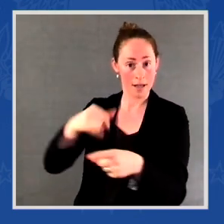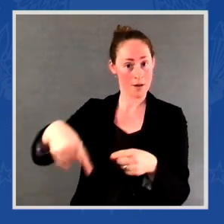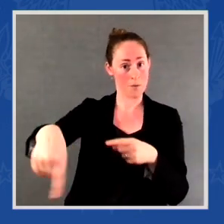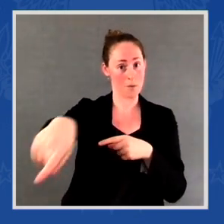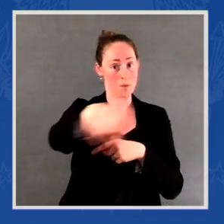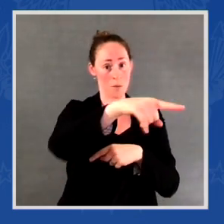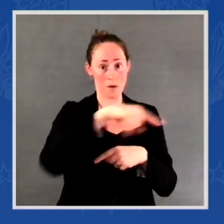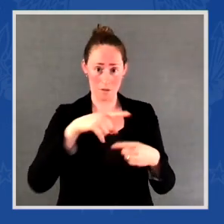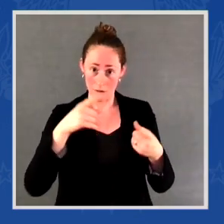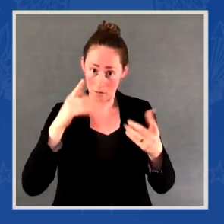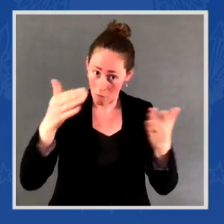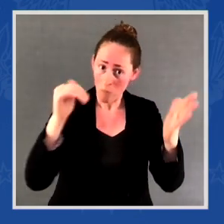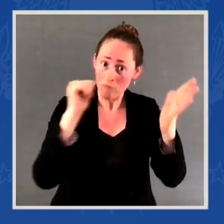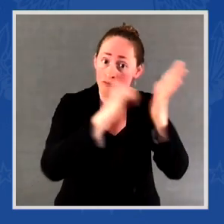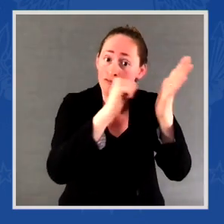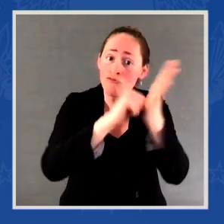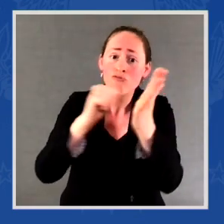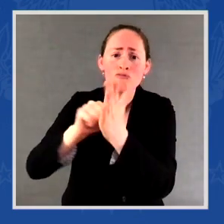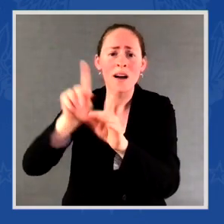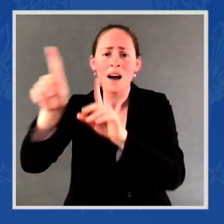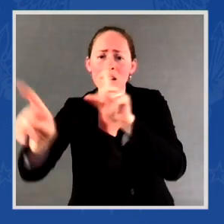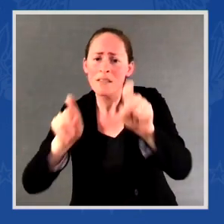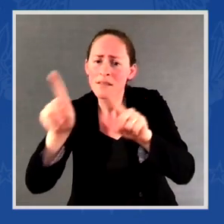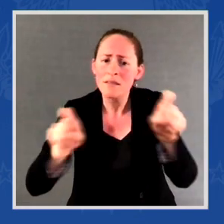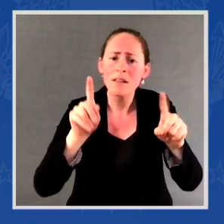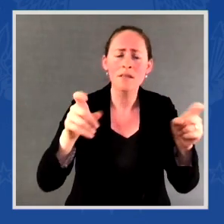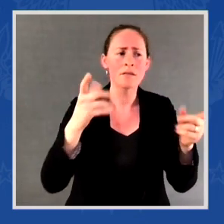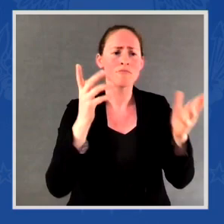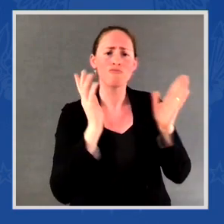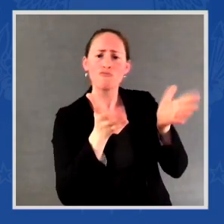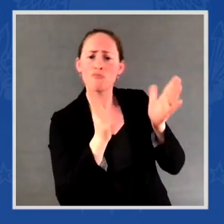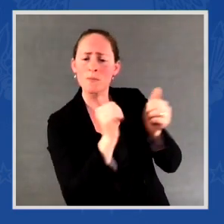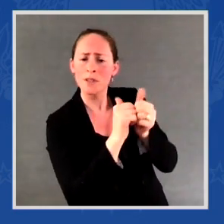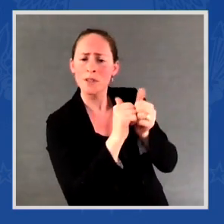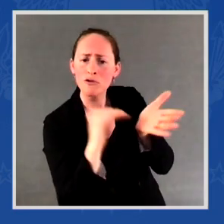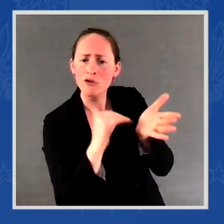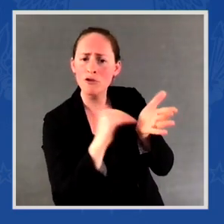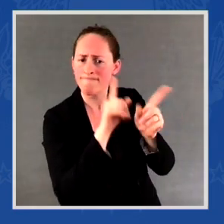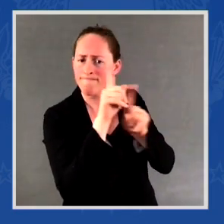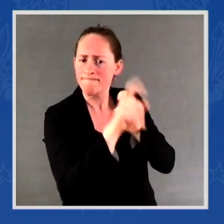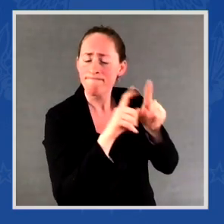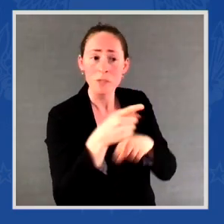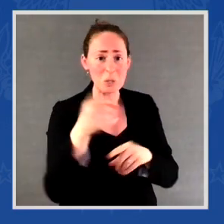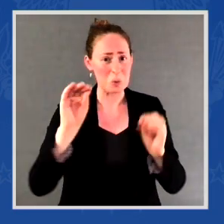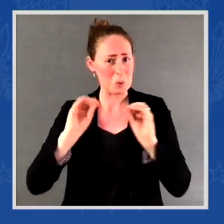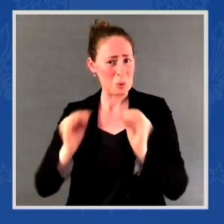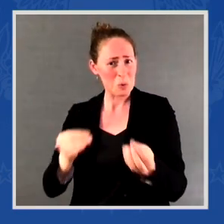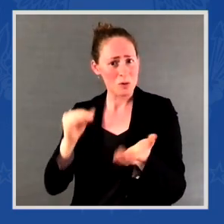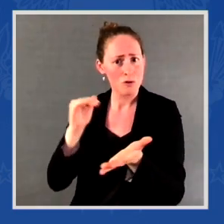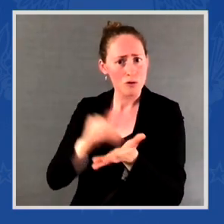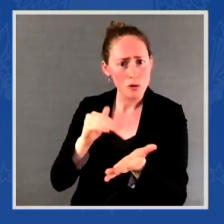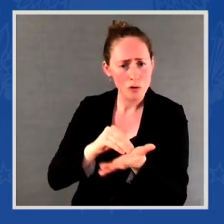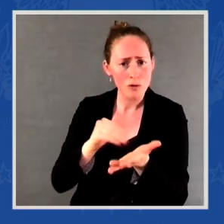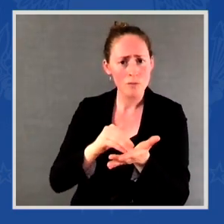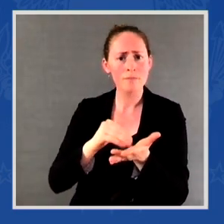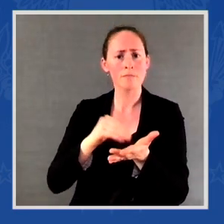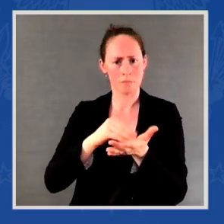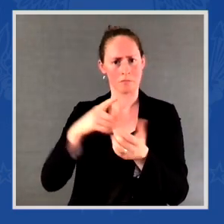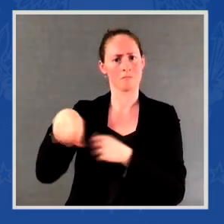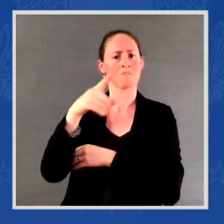Talk to your doctor or your health provider. If you don't have one, physicians know it's the right choice to get vaccinated to protect themselves,